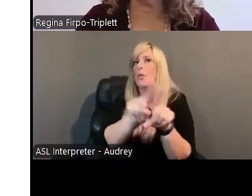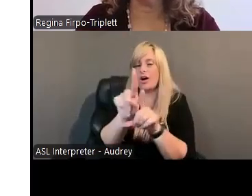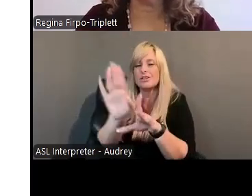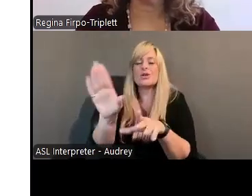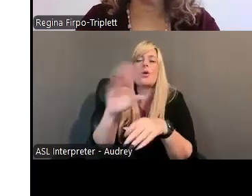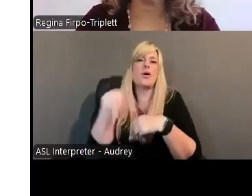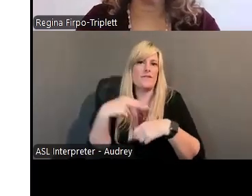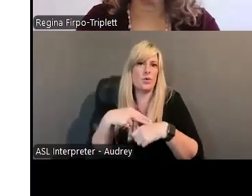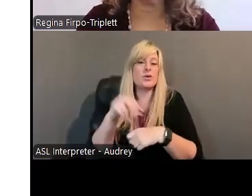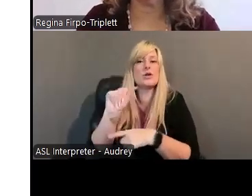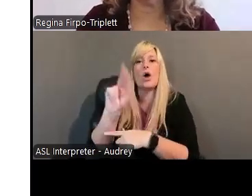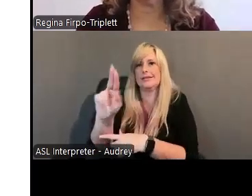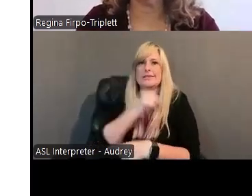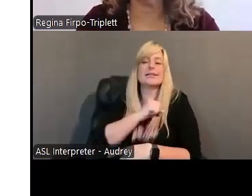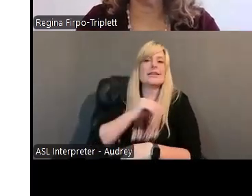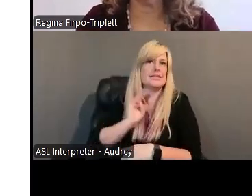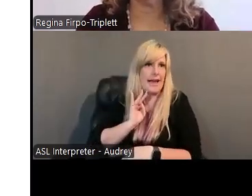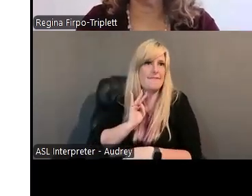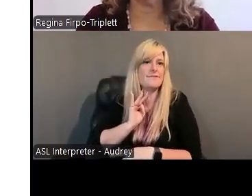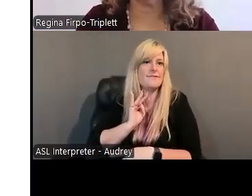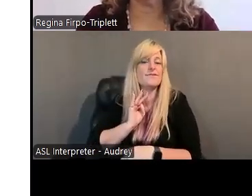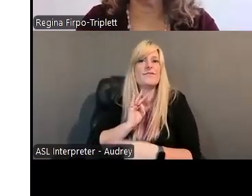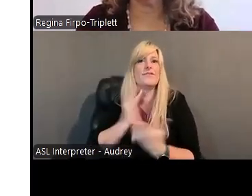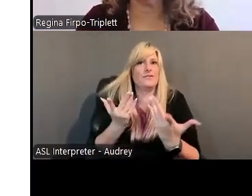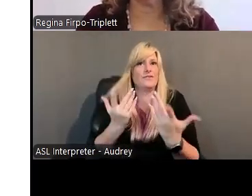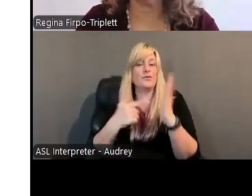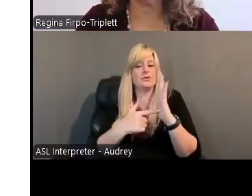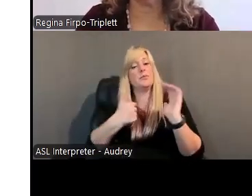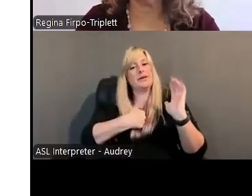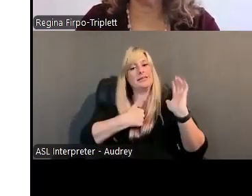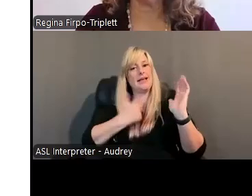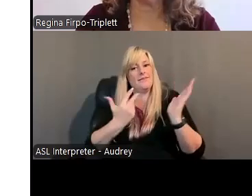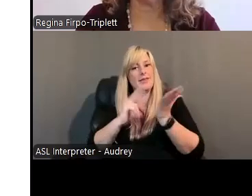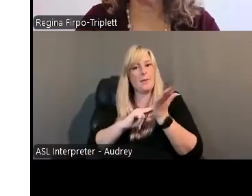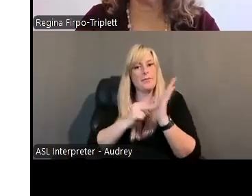autistic staff on the project such as myself. And that meant we were able to get community